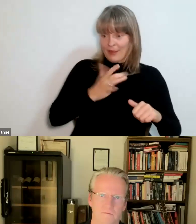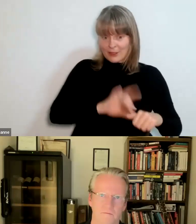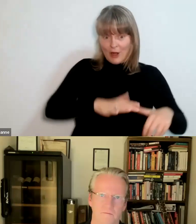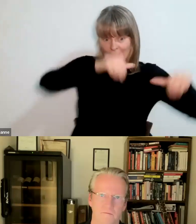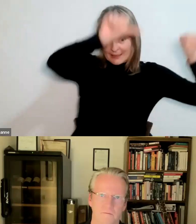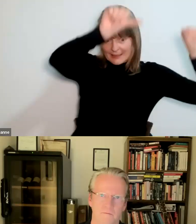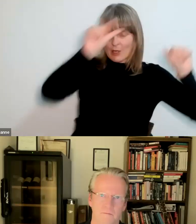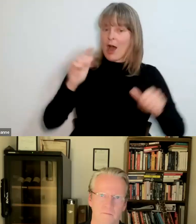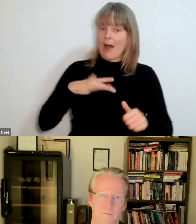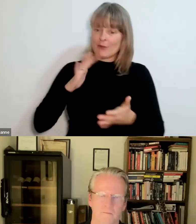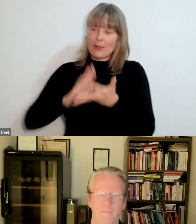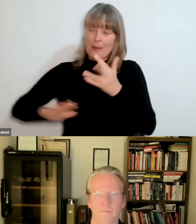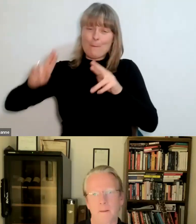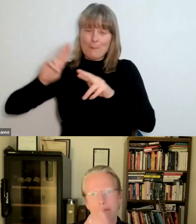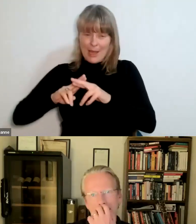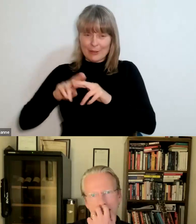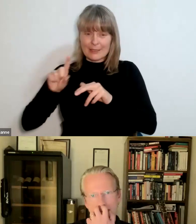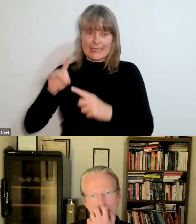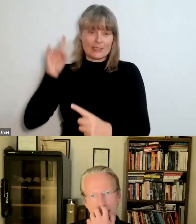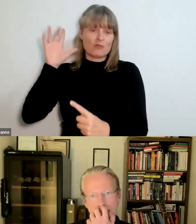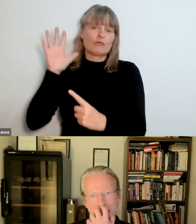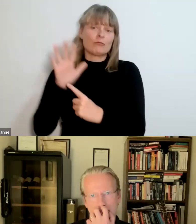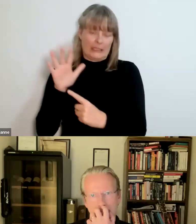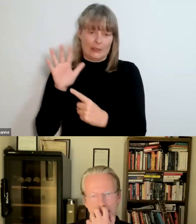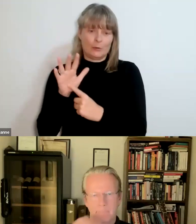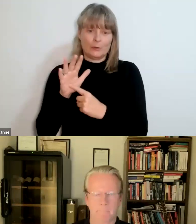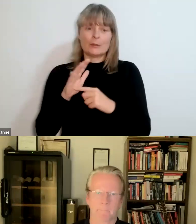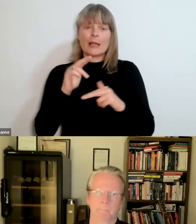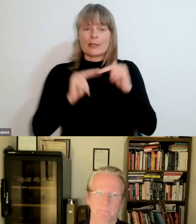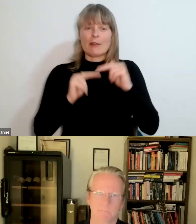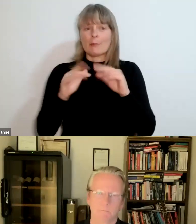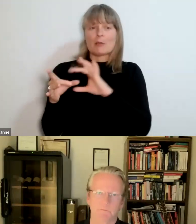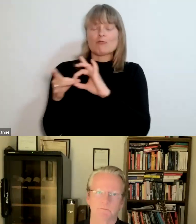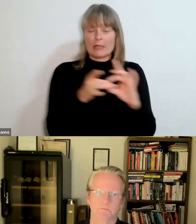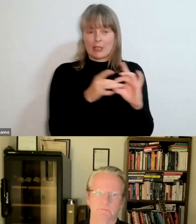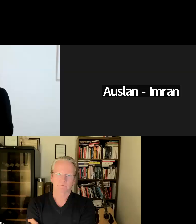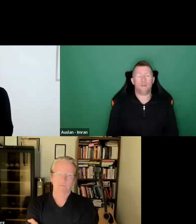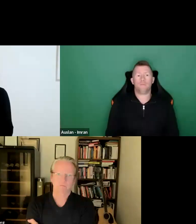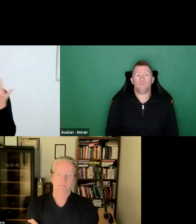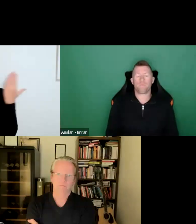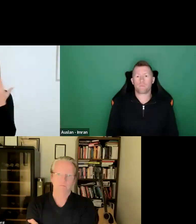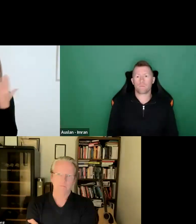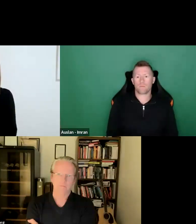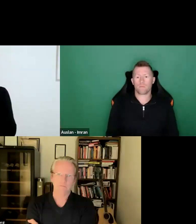holistic needs of children Parents need to be involved in that. I think the